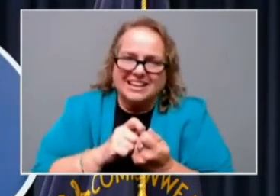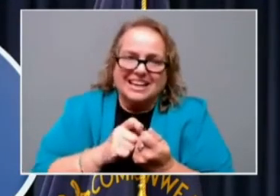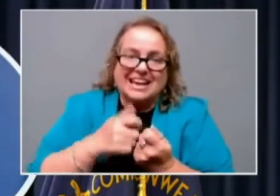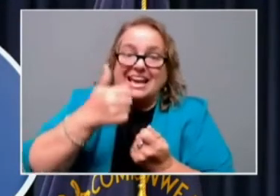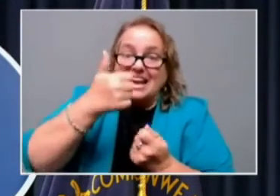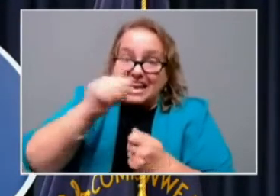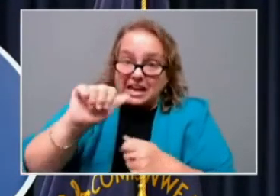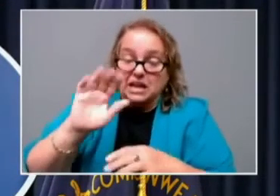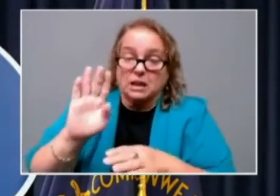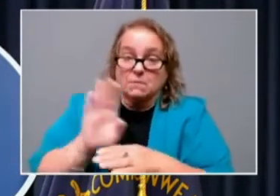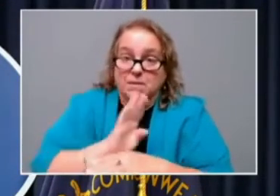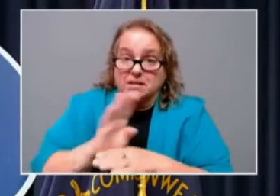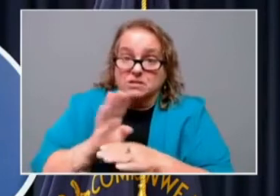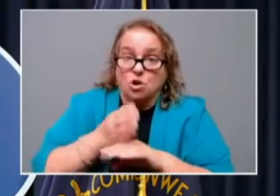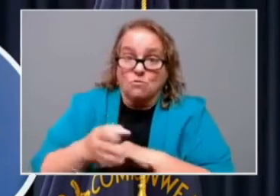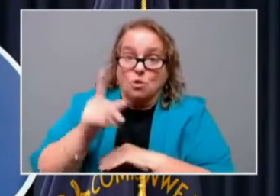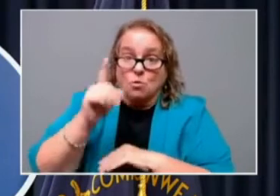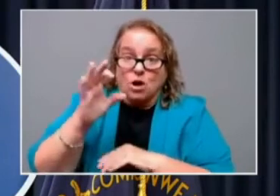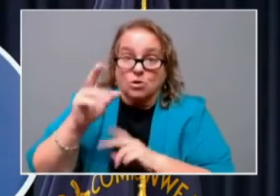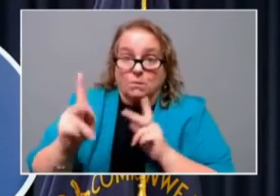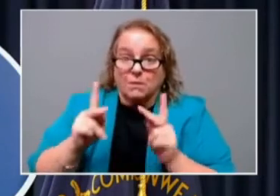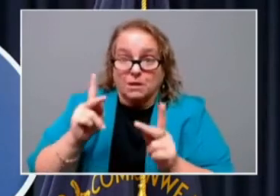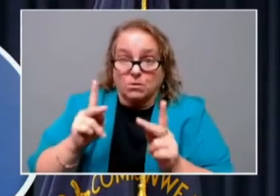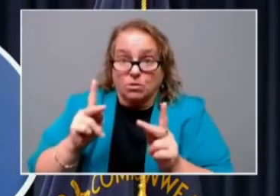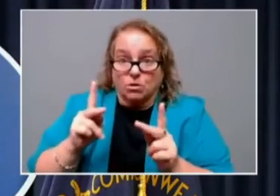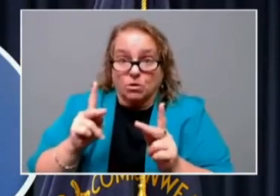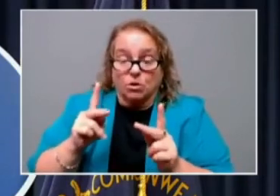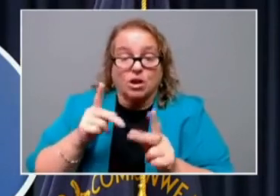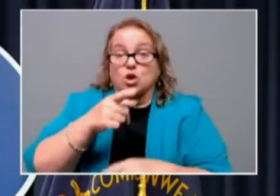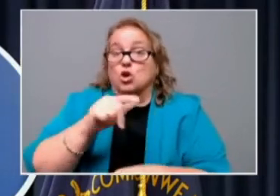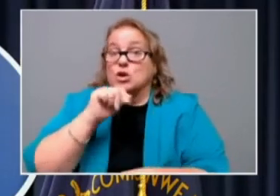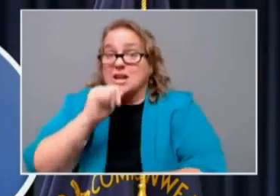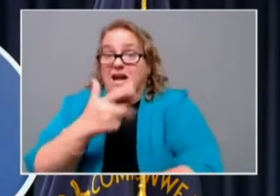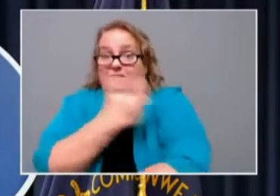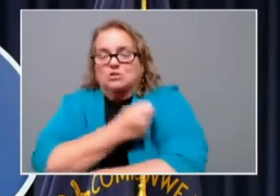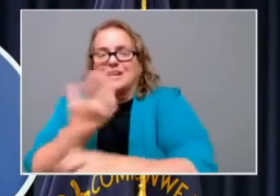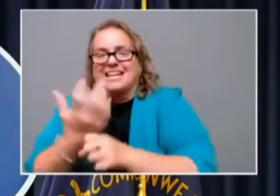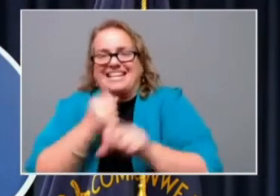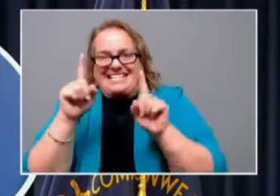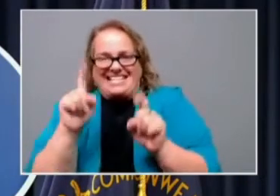vaccinated, you get tested once a week, you can choose not to get vaccinated.